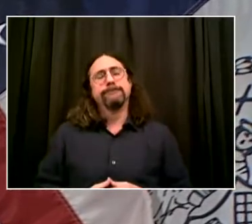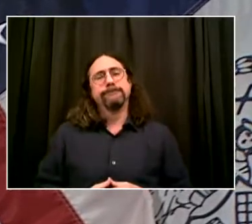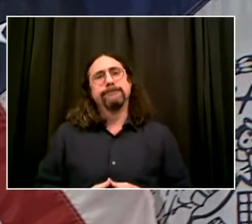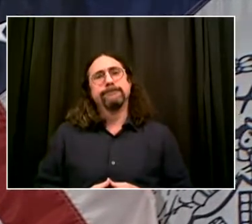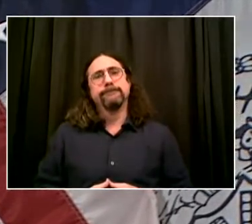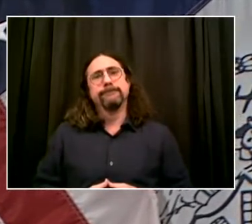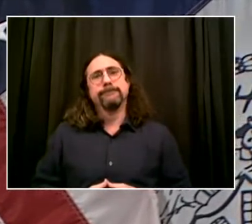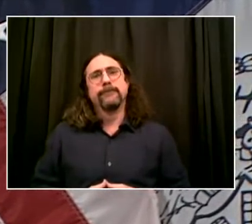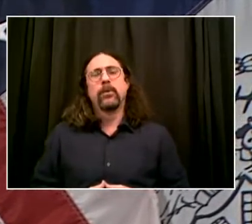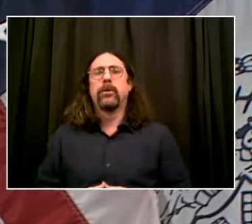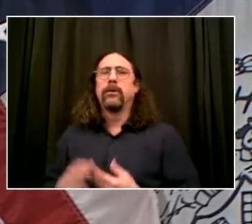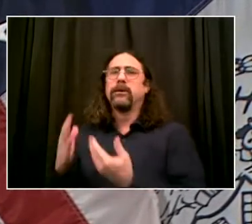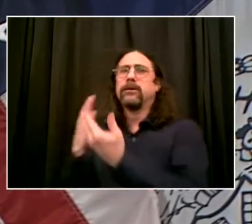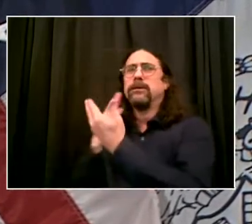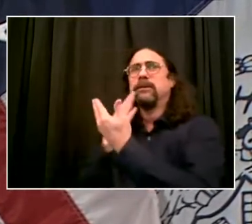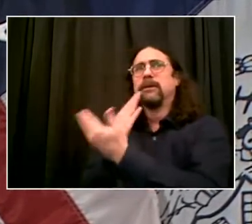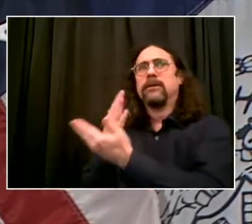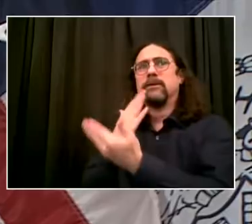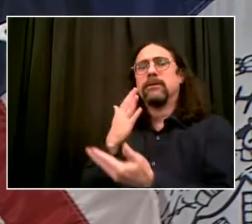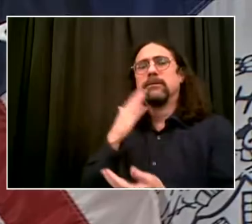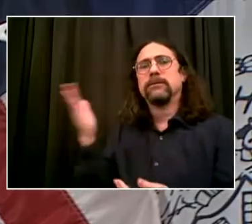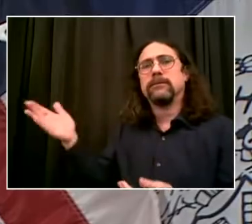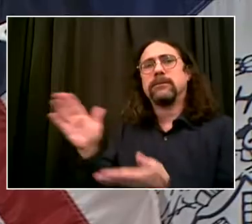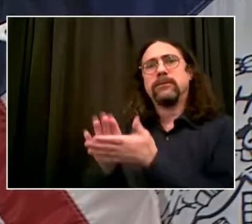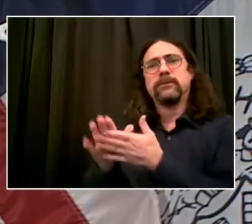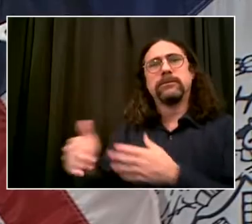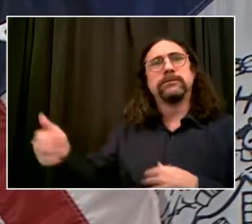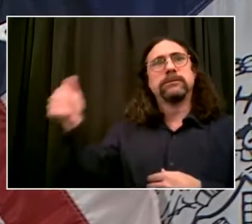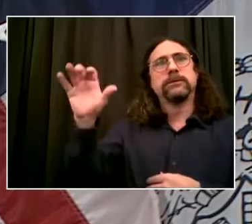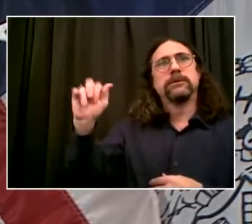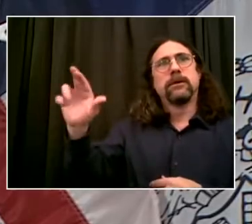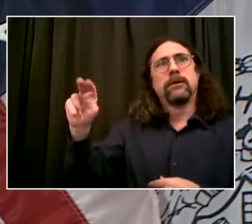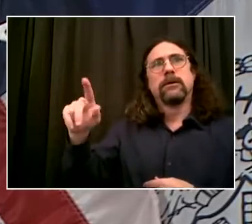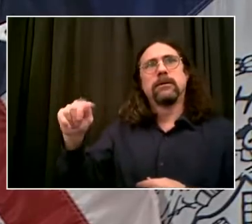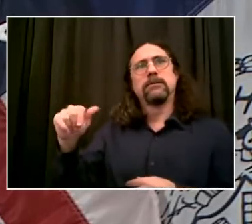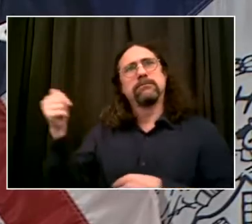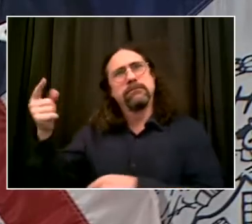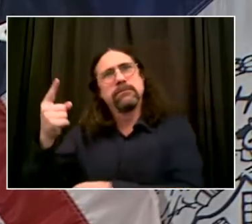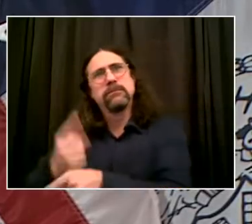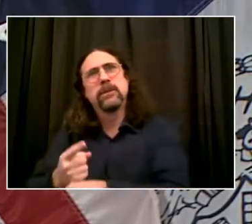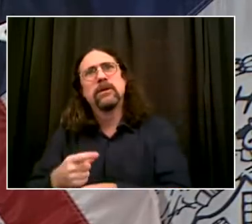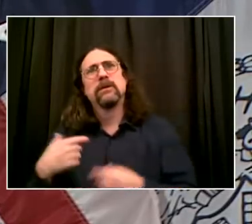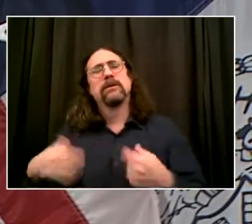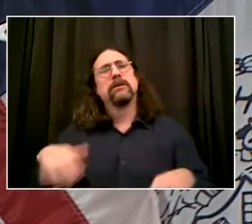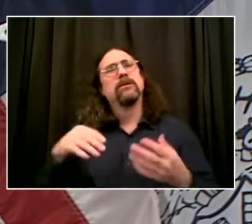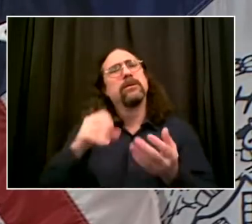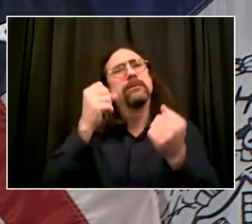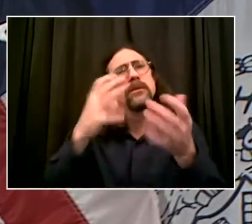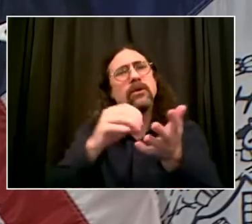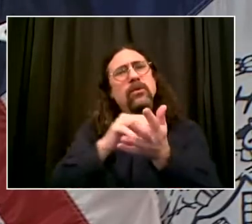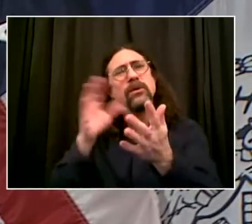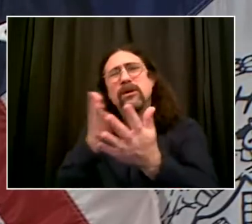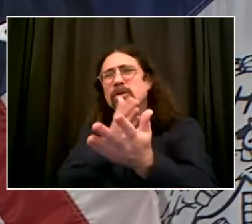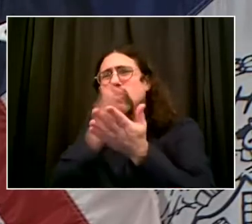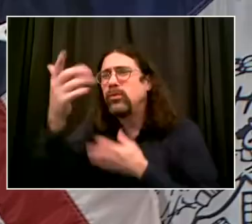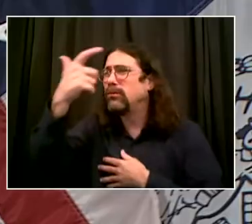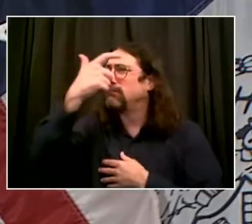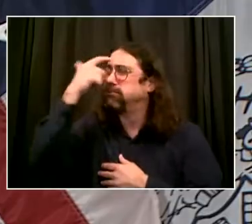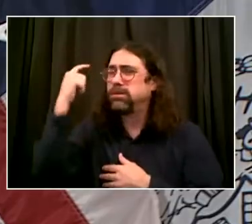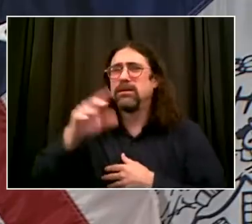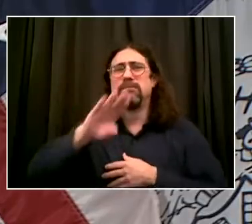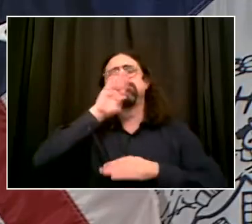WE UNDERSTAND I